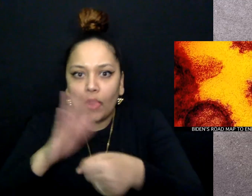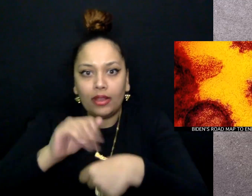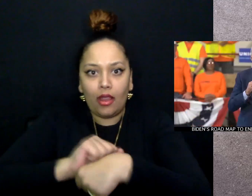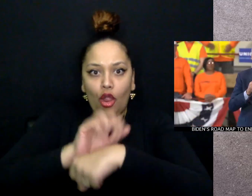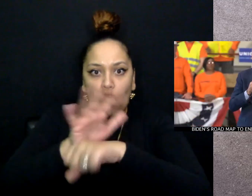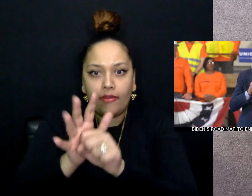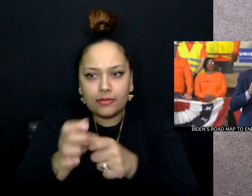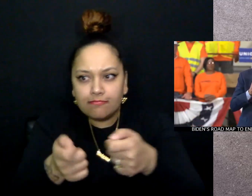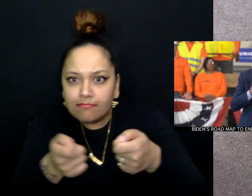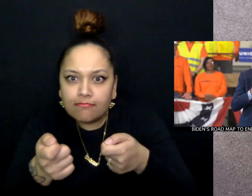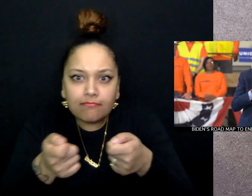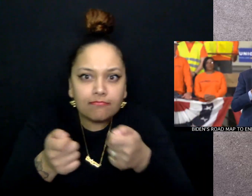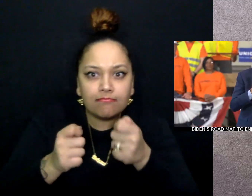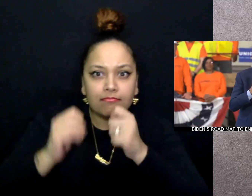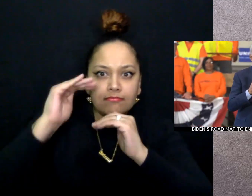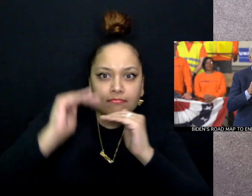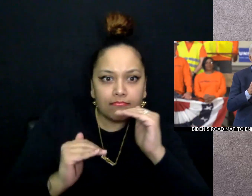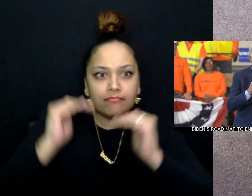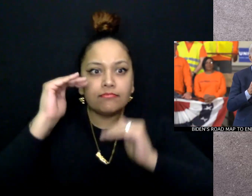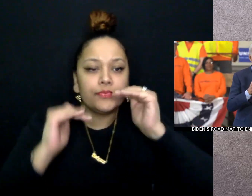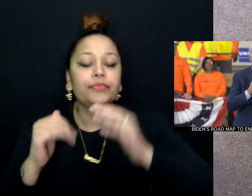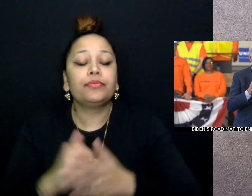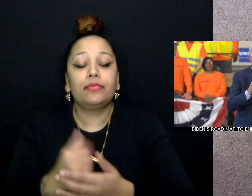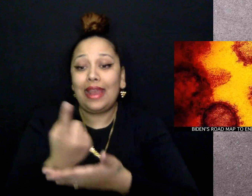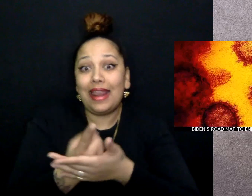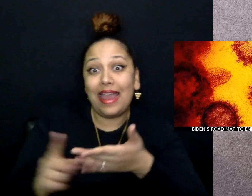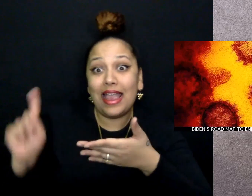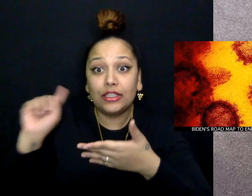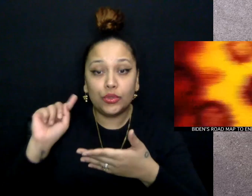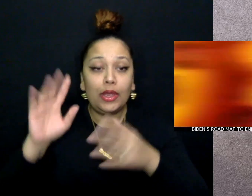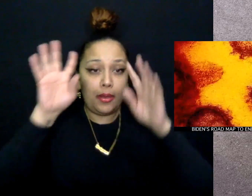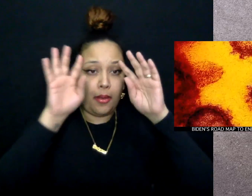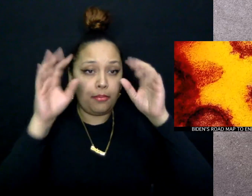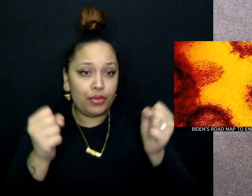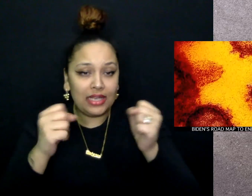Organizers say donations have now topped eight and a half million dollars.